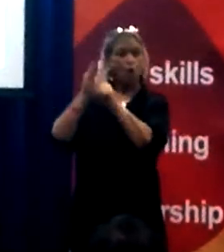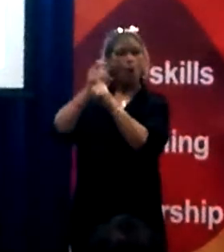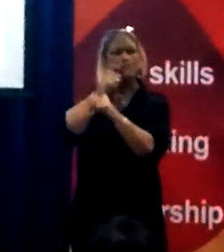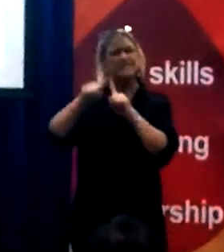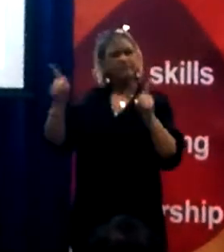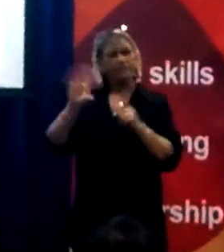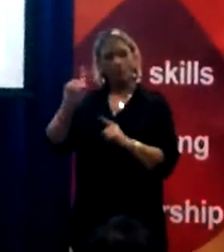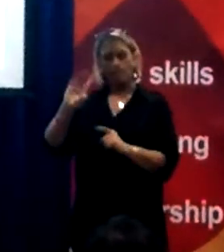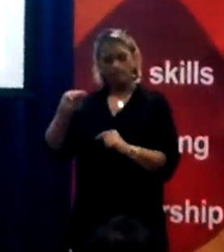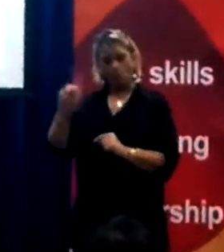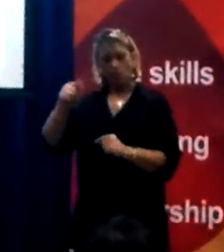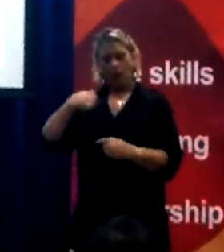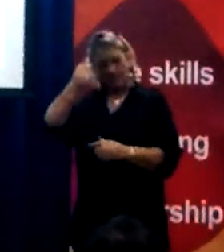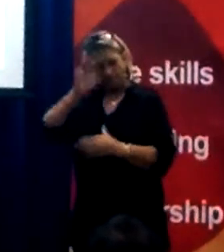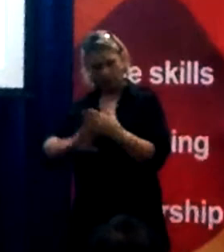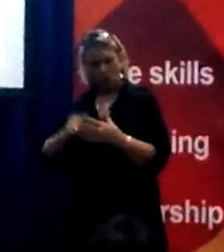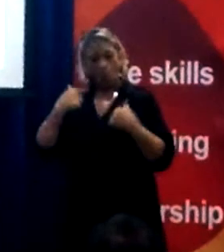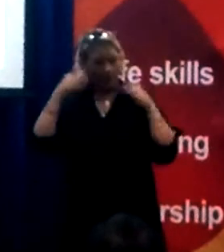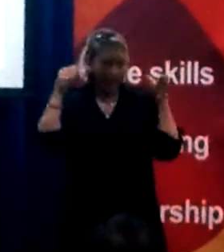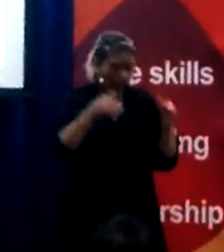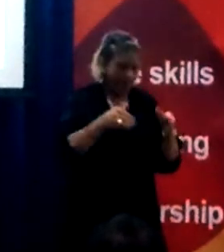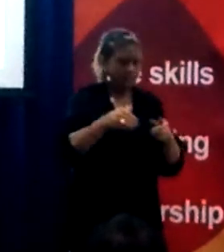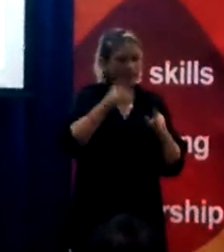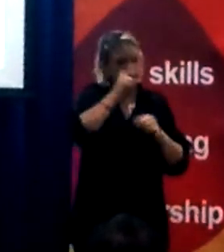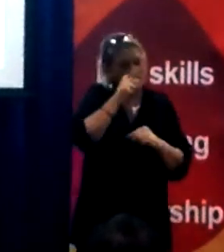We aimed to build a network of young people with a disability who we could consult about